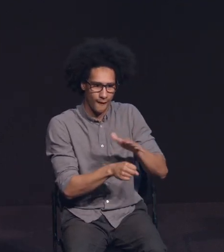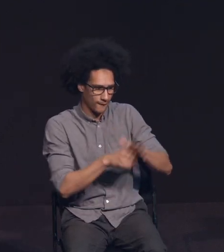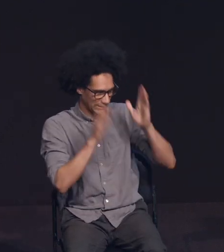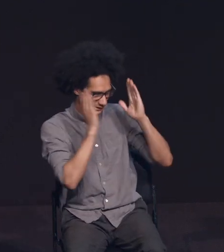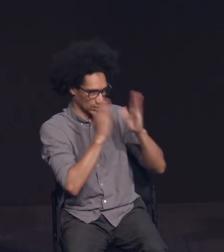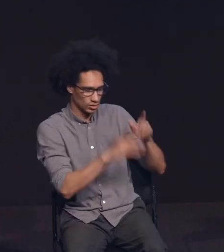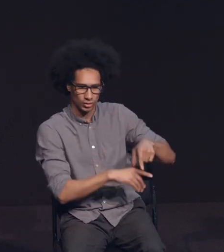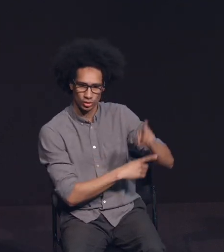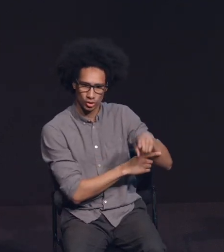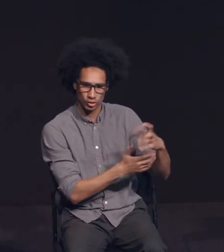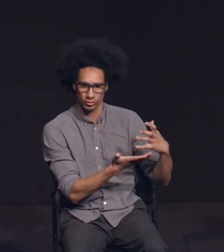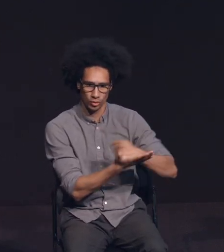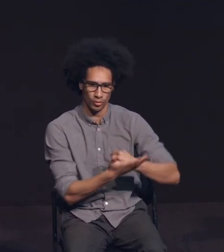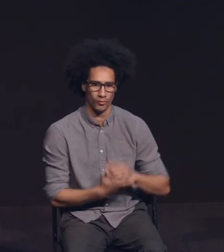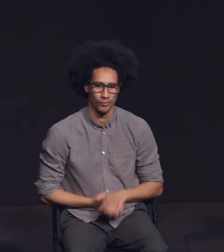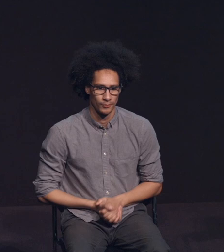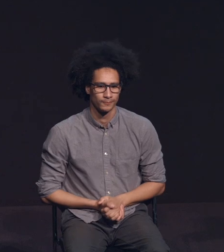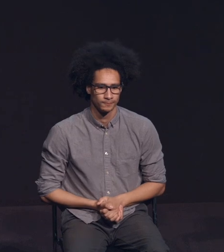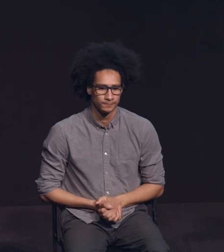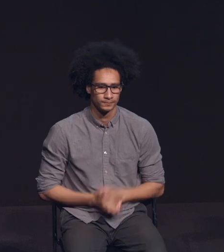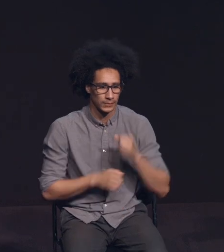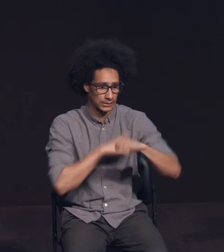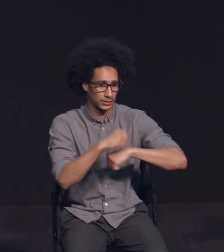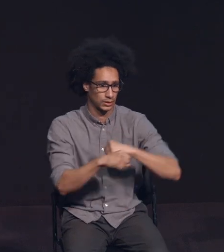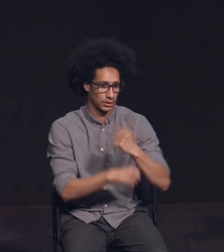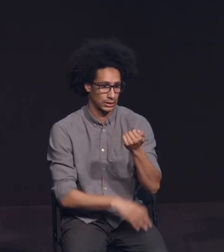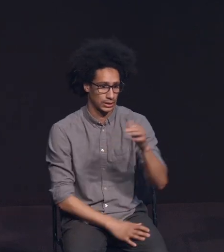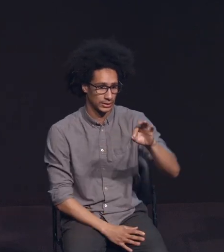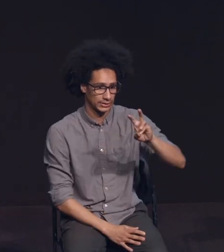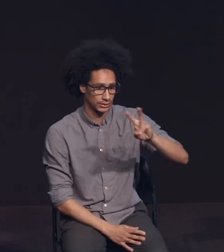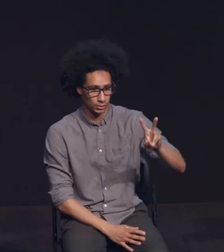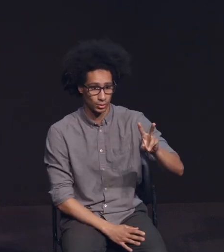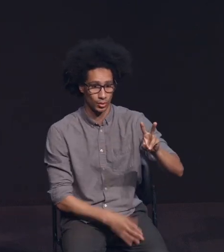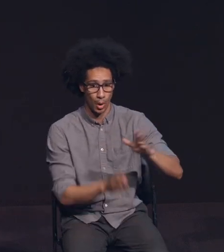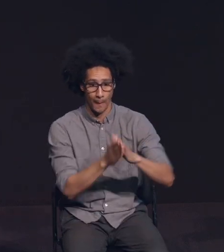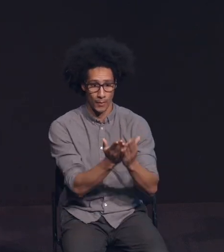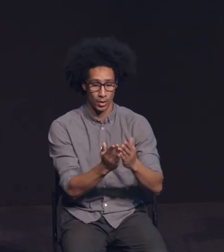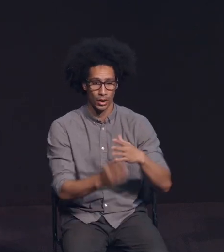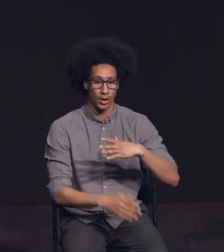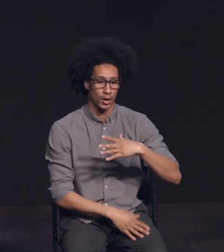1962, the book "The Snowy Day" is not the first children's book